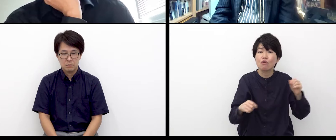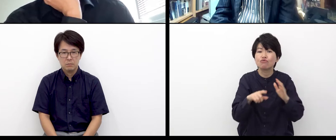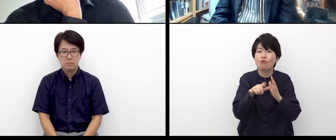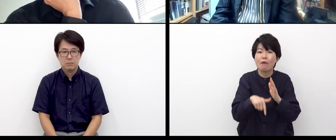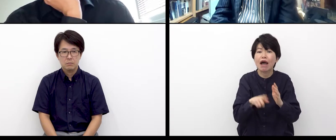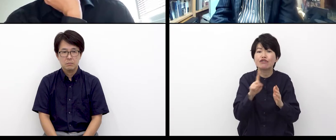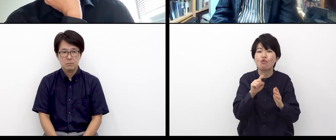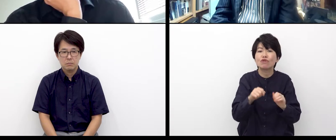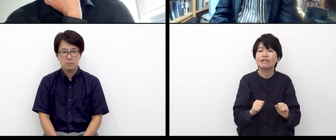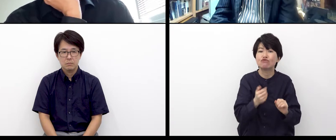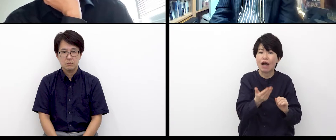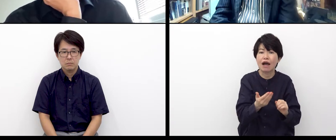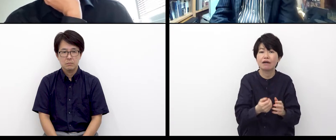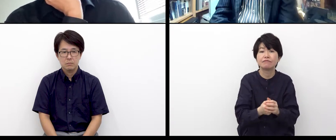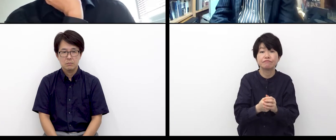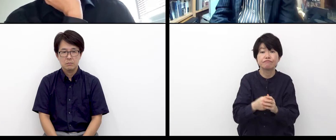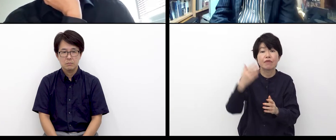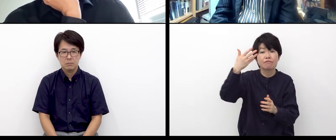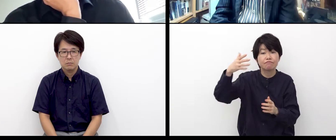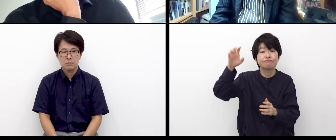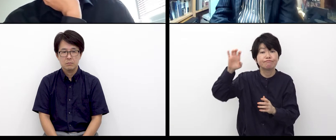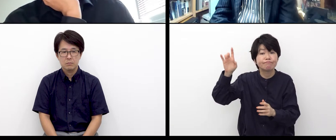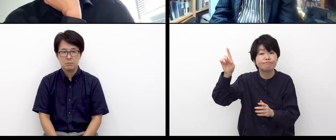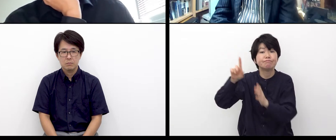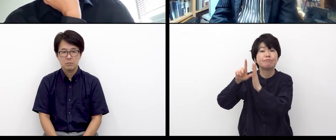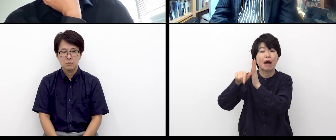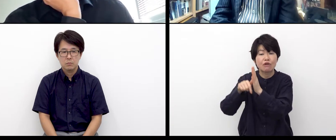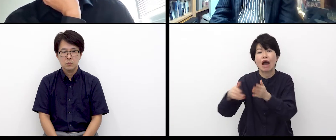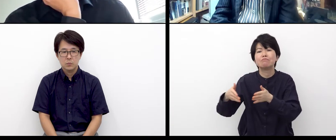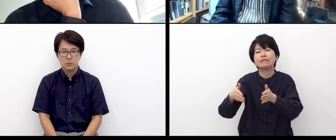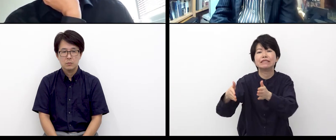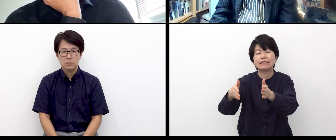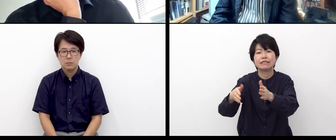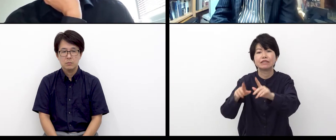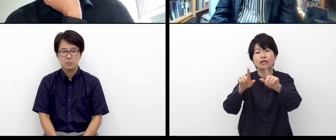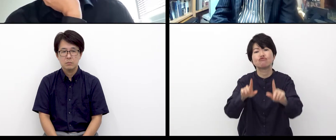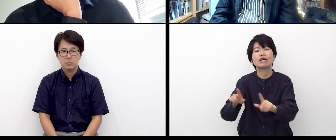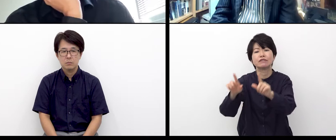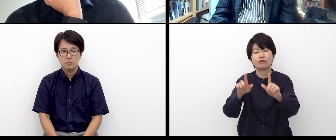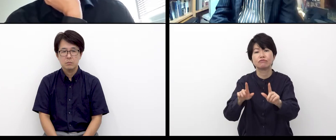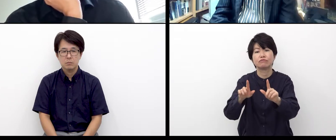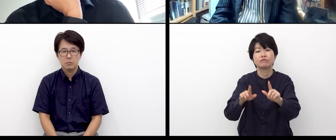those people live on a street, which means they become homeless.